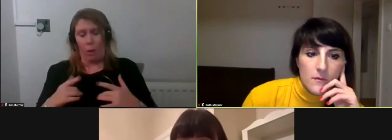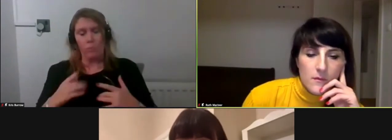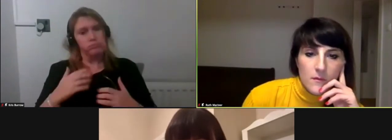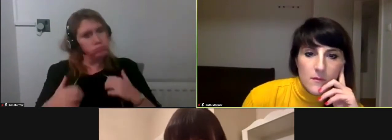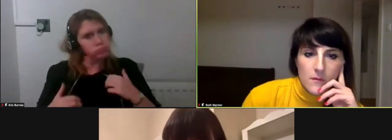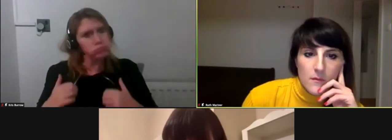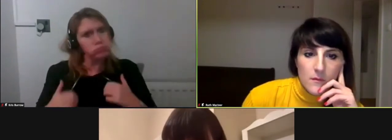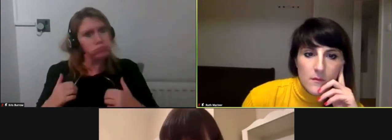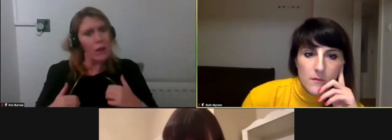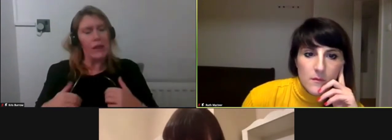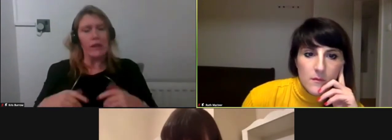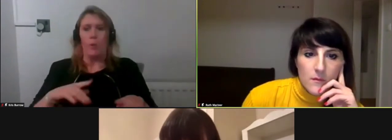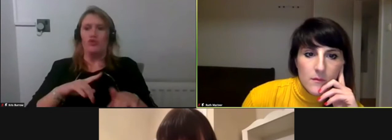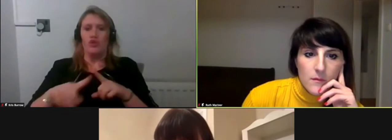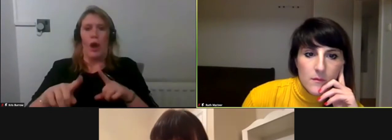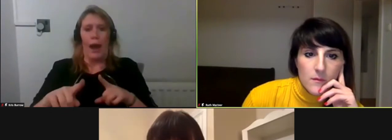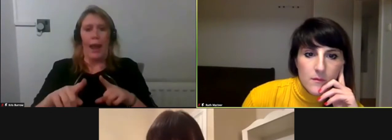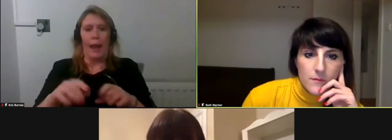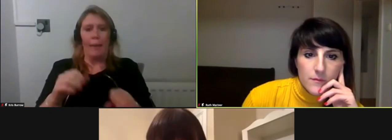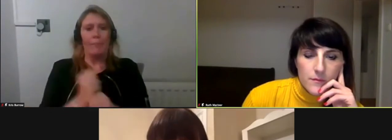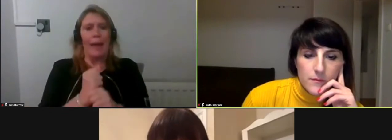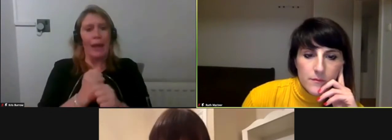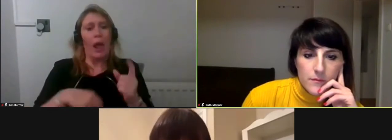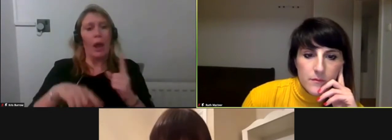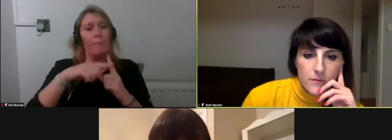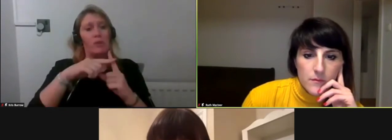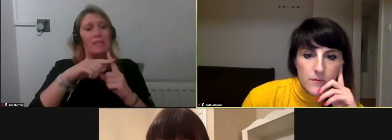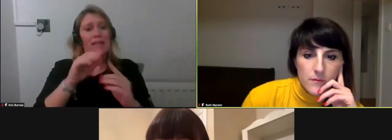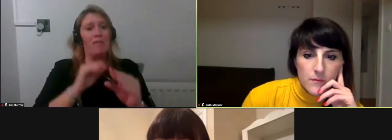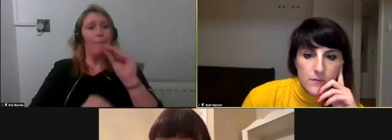positive metaphor with this." She came up